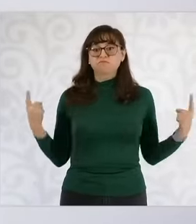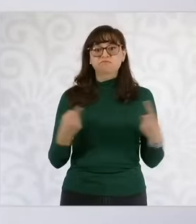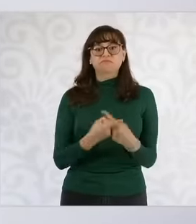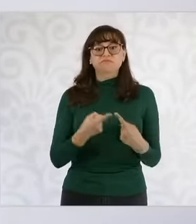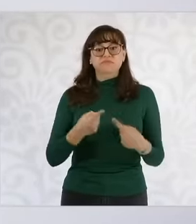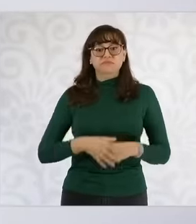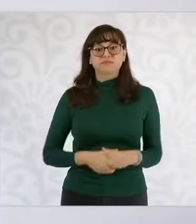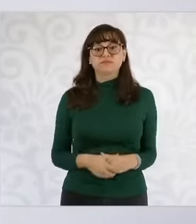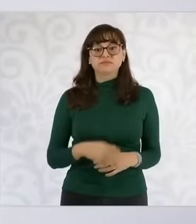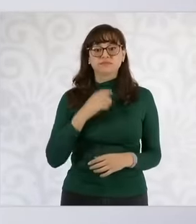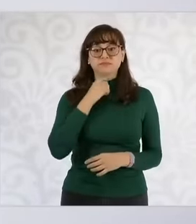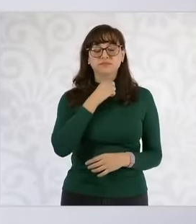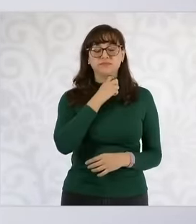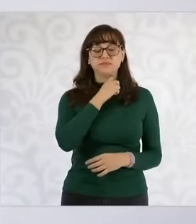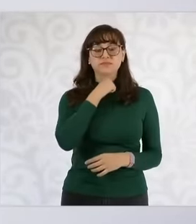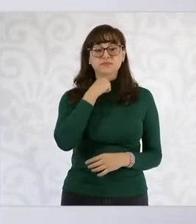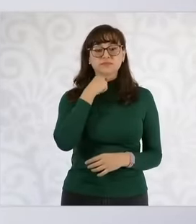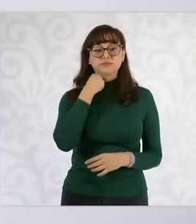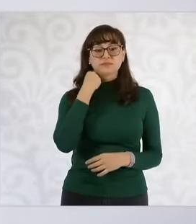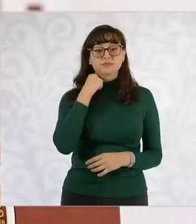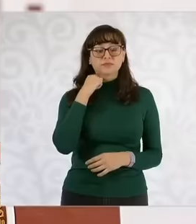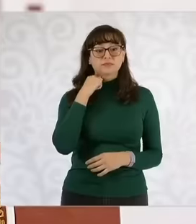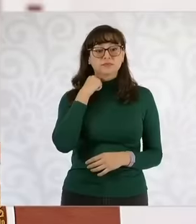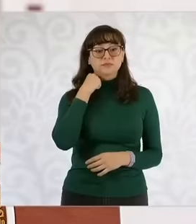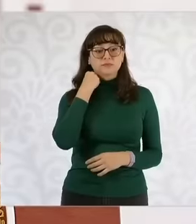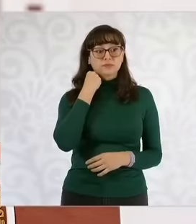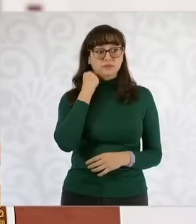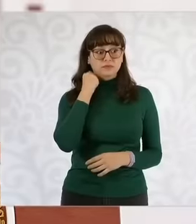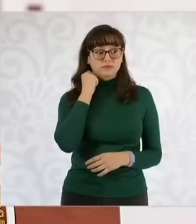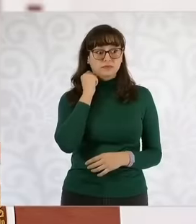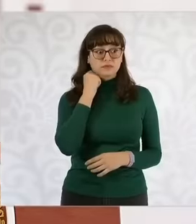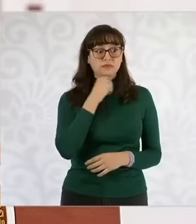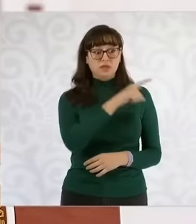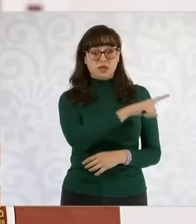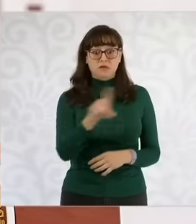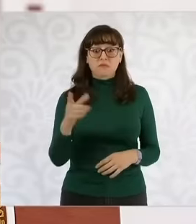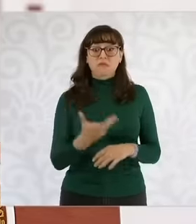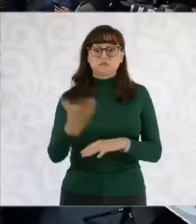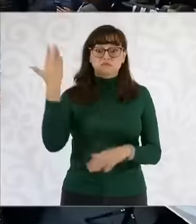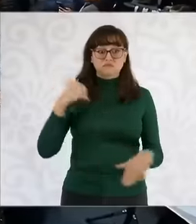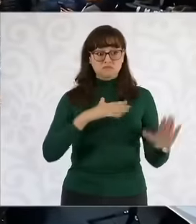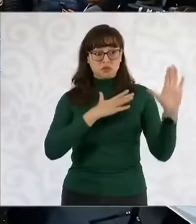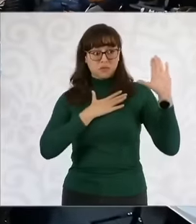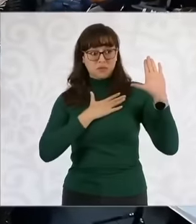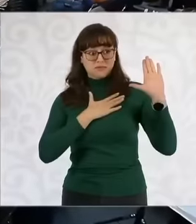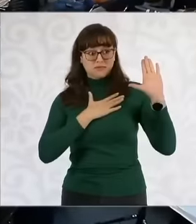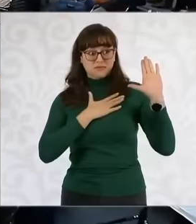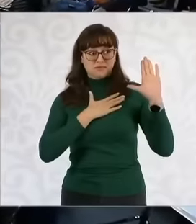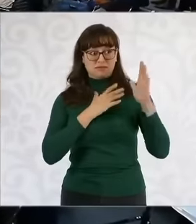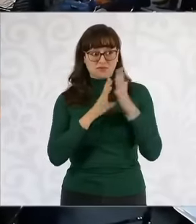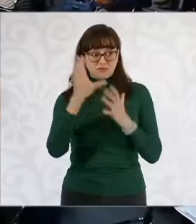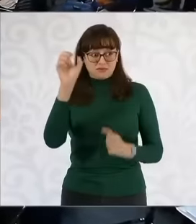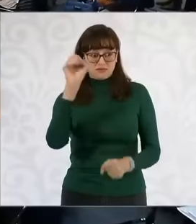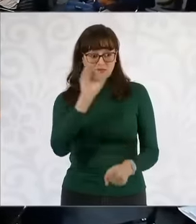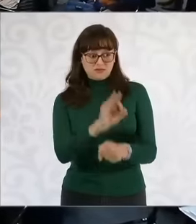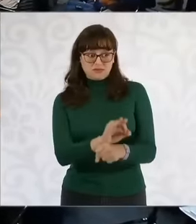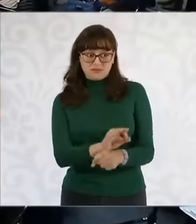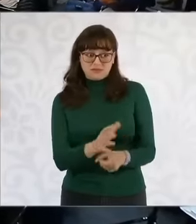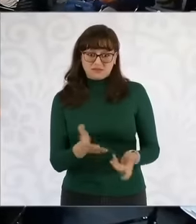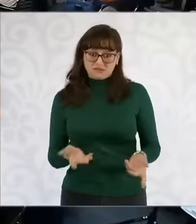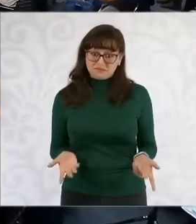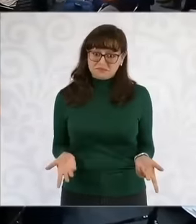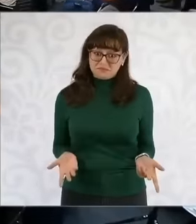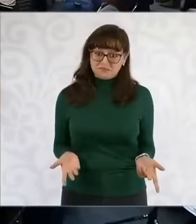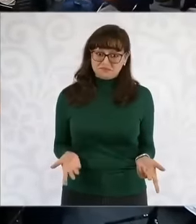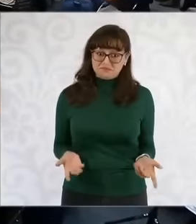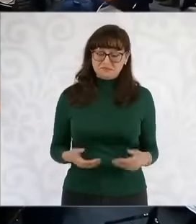which they also swore to defend, if you allow me, two quick statements, president, they are leaving,